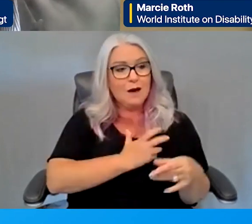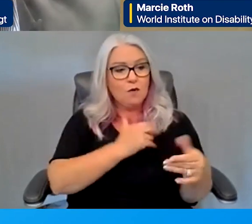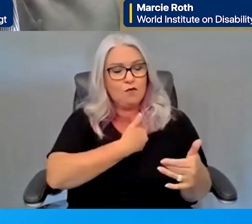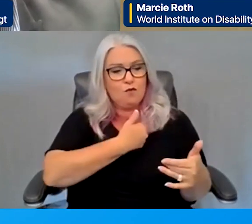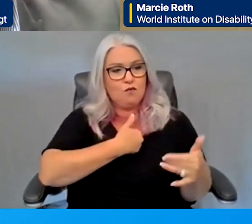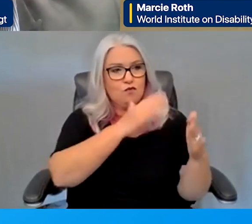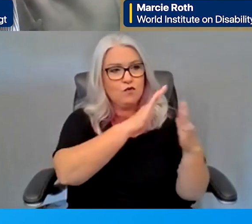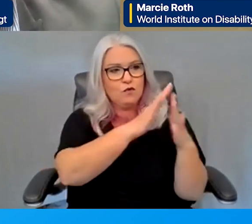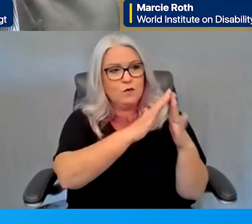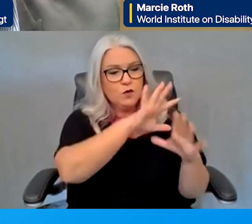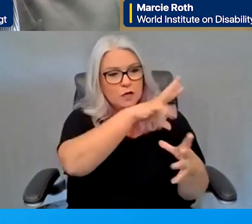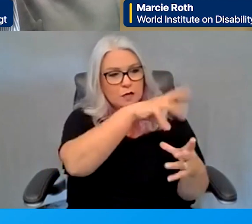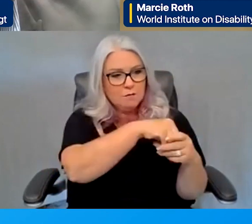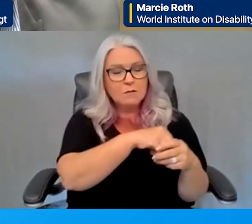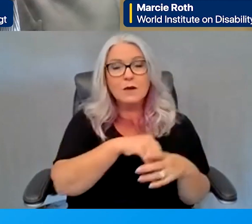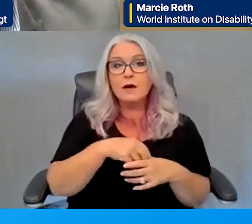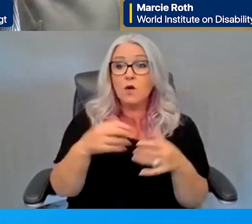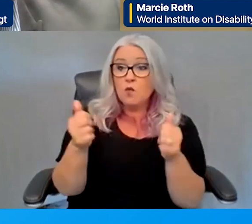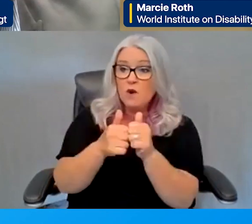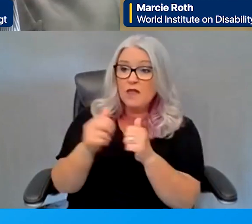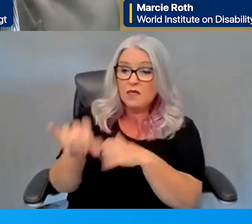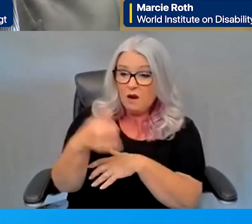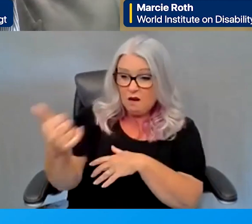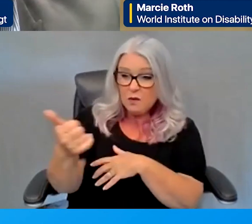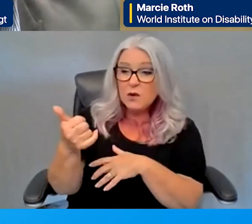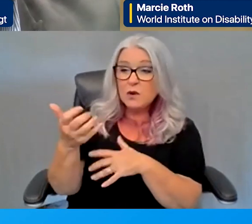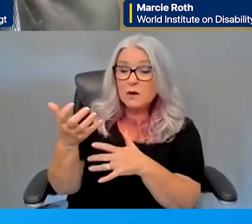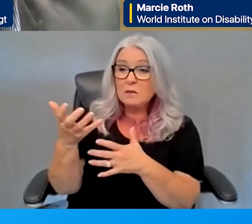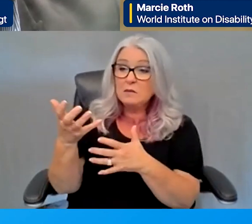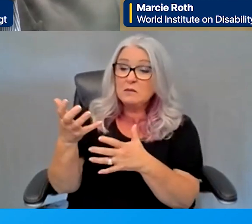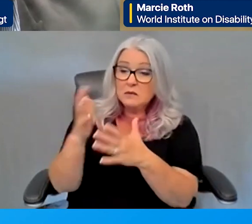work to do with other